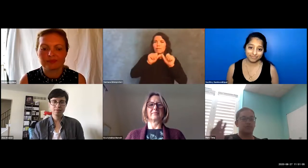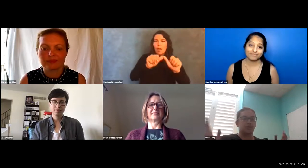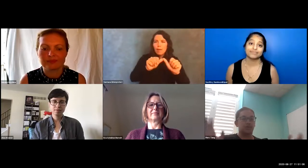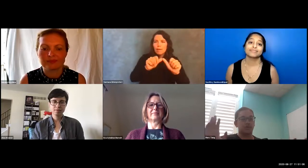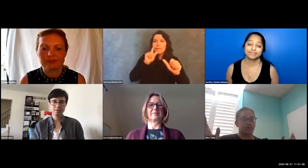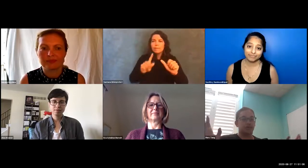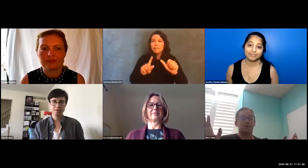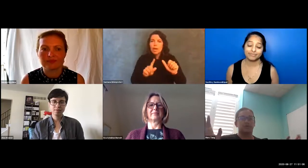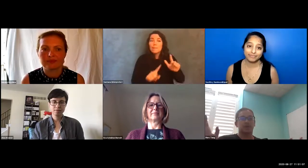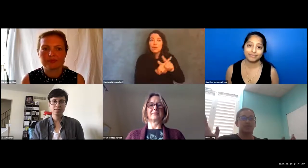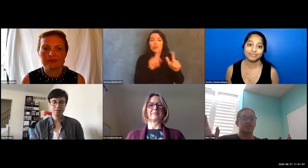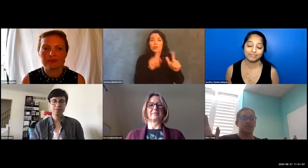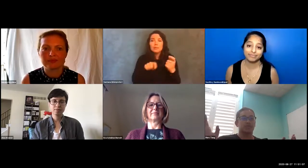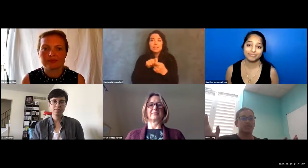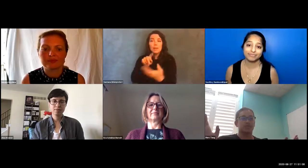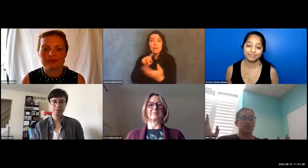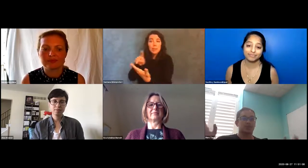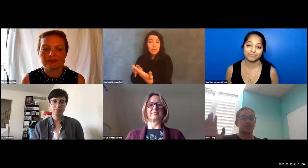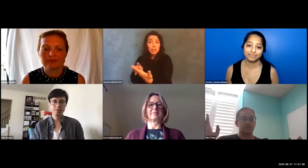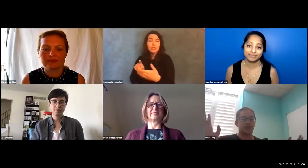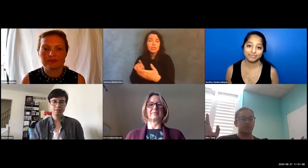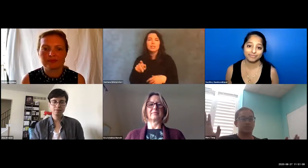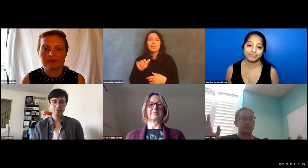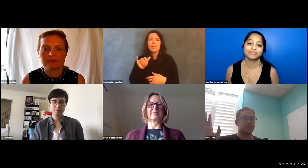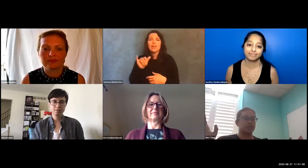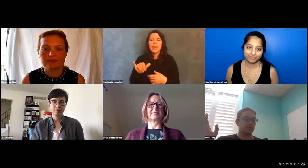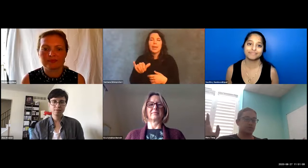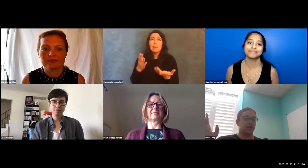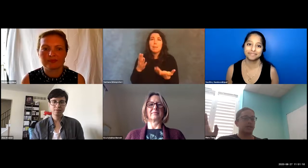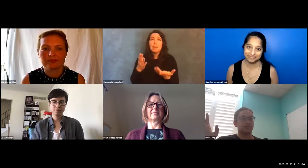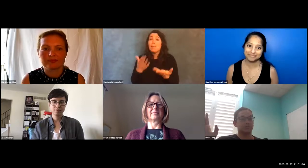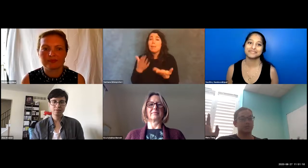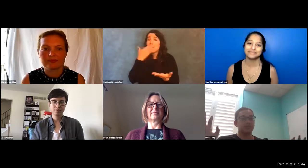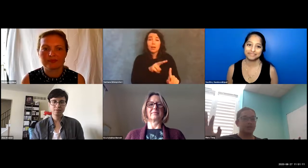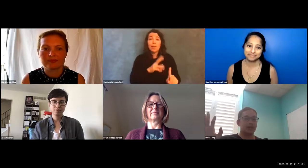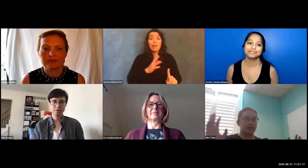So probably for that it's better played with you know official languages, where you ask